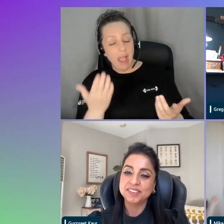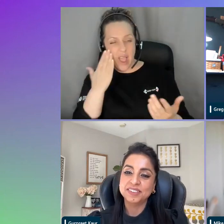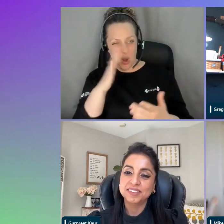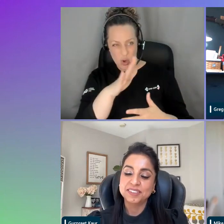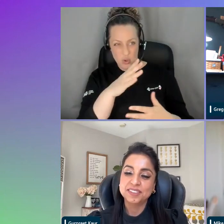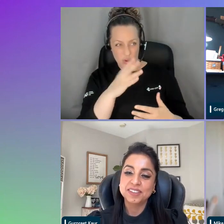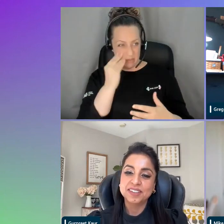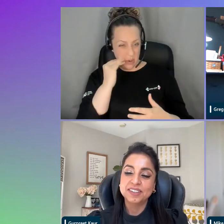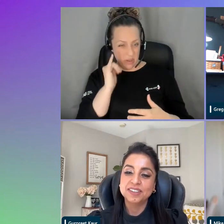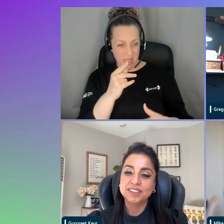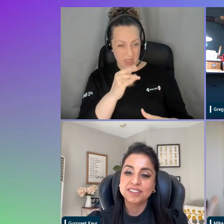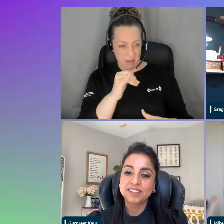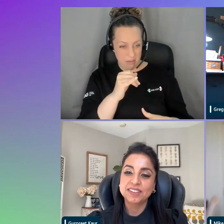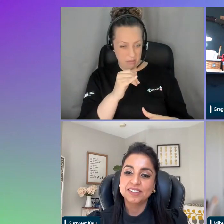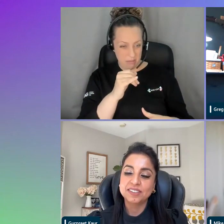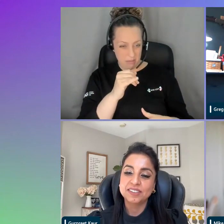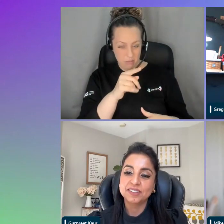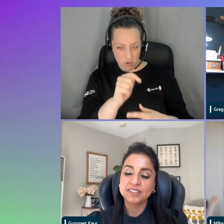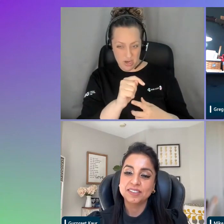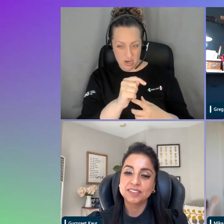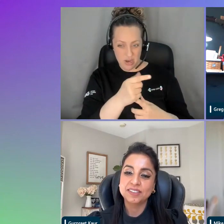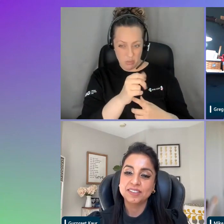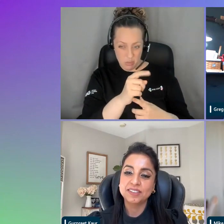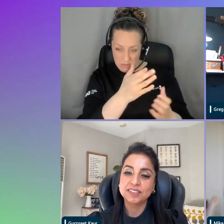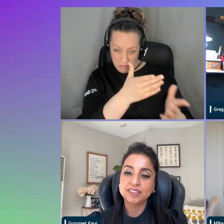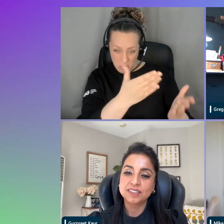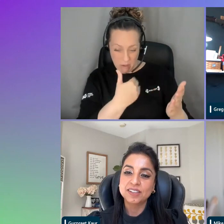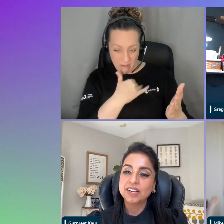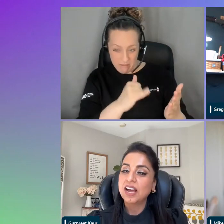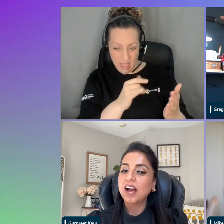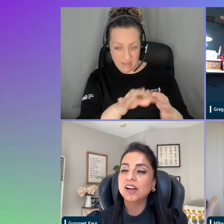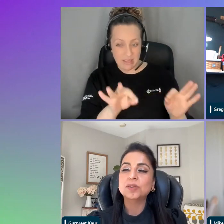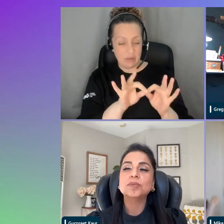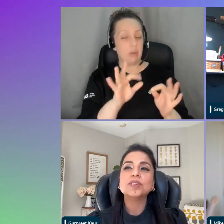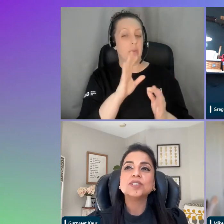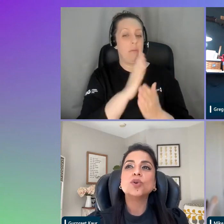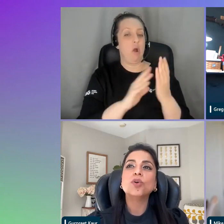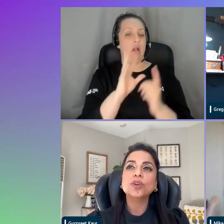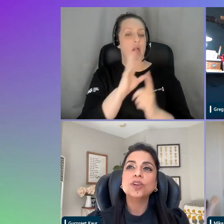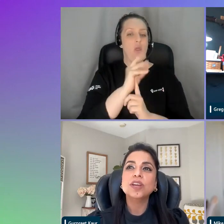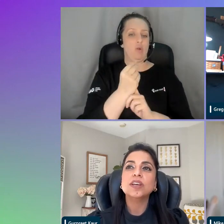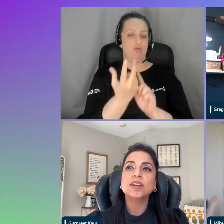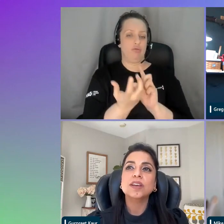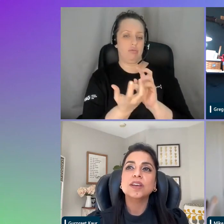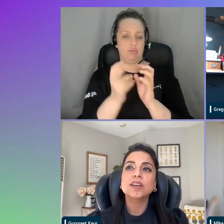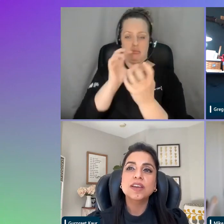Like for us and our central, we're all here about accessibility and access and equality and inclusion. So, um, those are some of the things. But I don't know if you have the